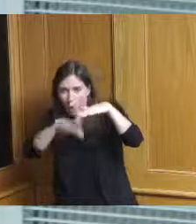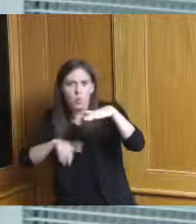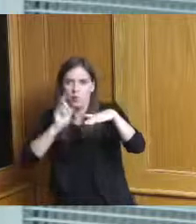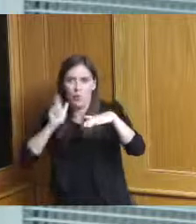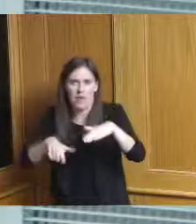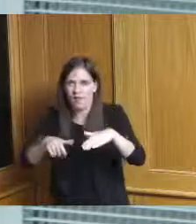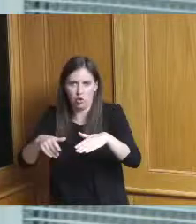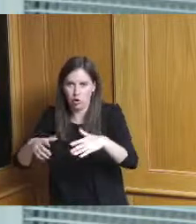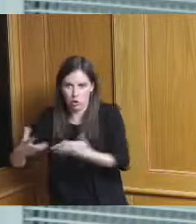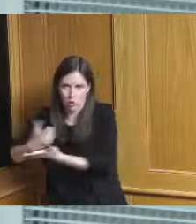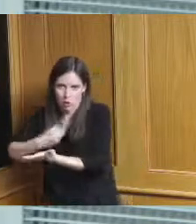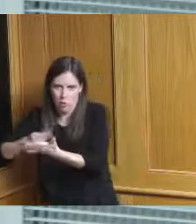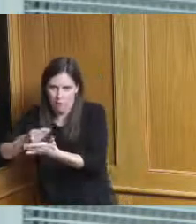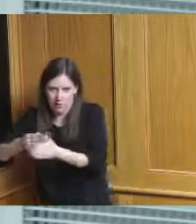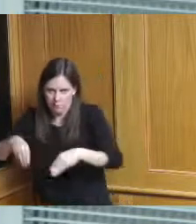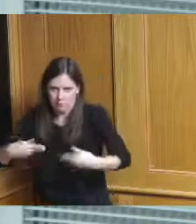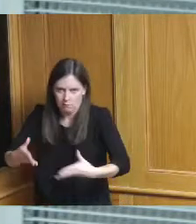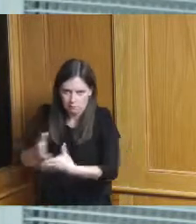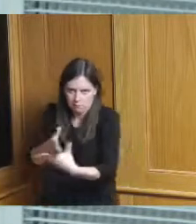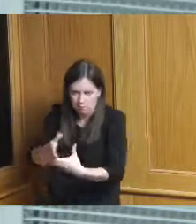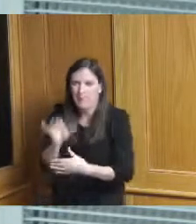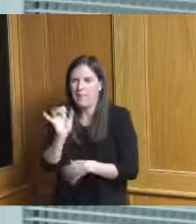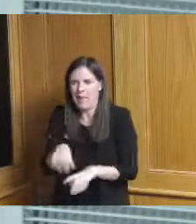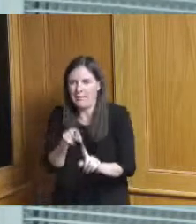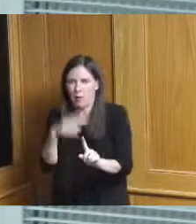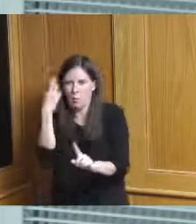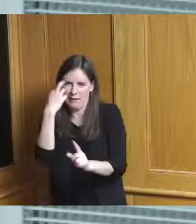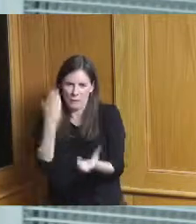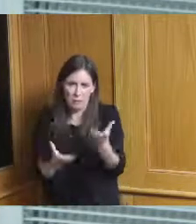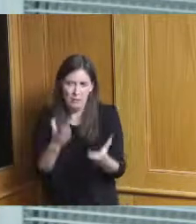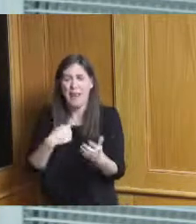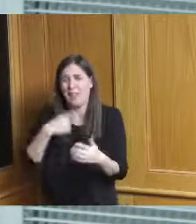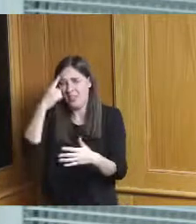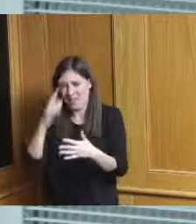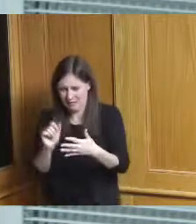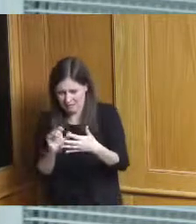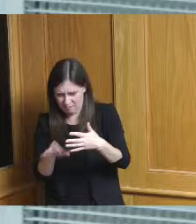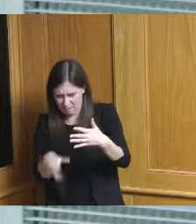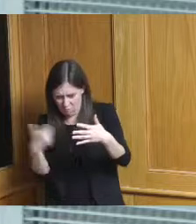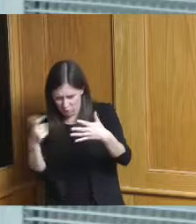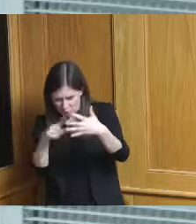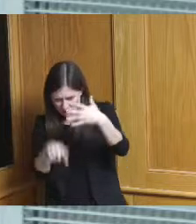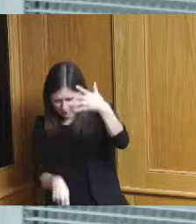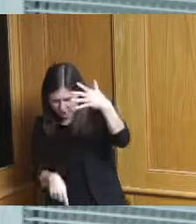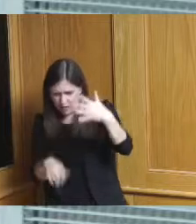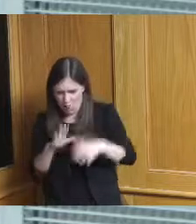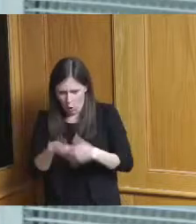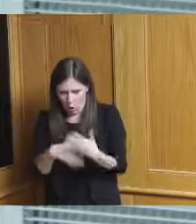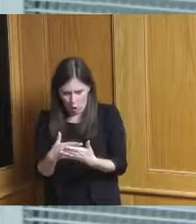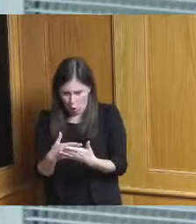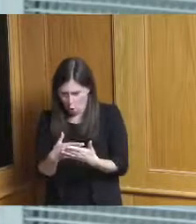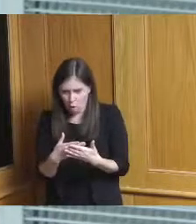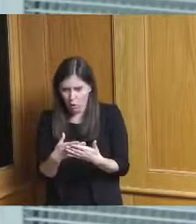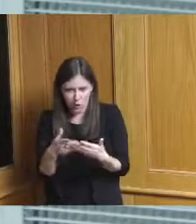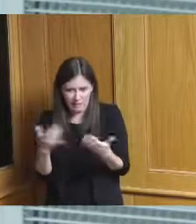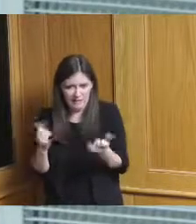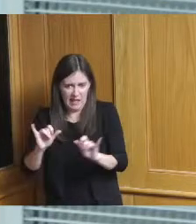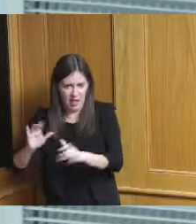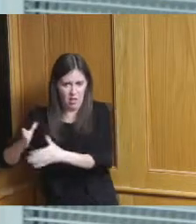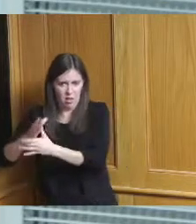so that's probably the reason for that and then the rest of them I think are all occurring besides the ones that where the company has not received the abatement